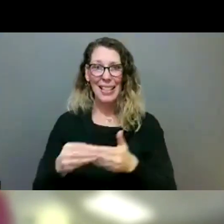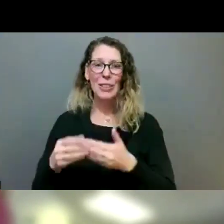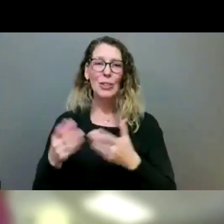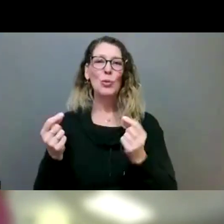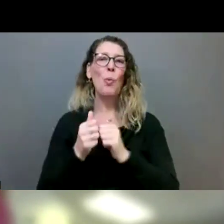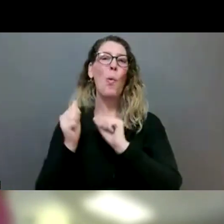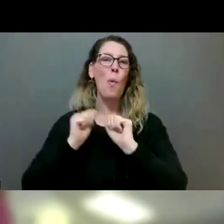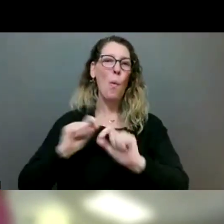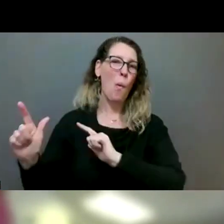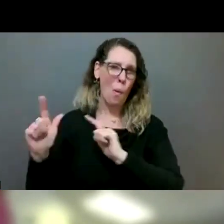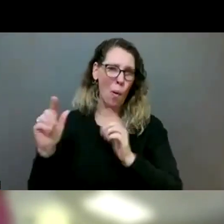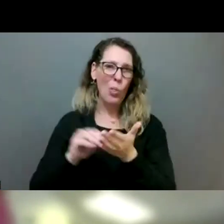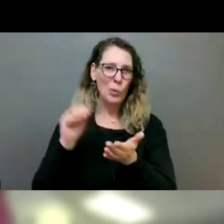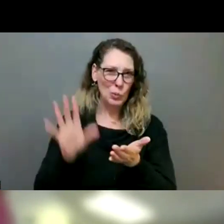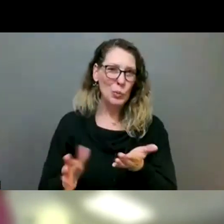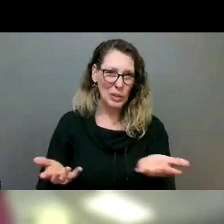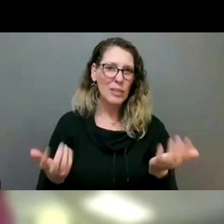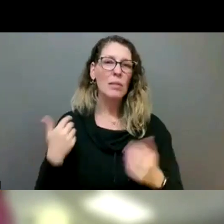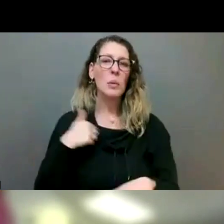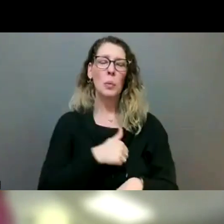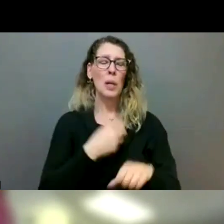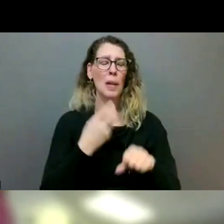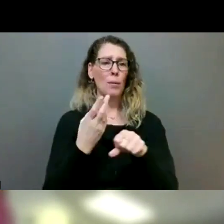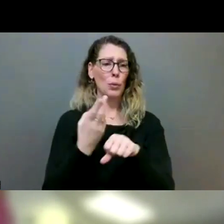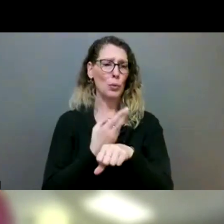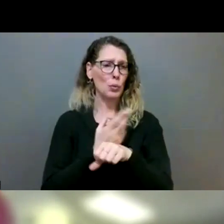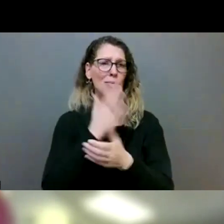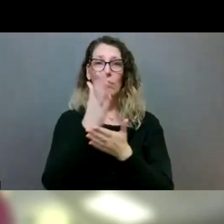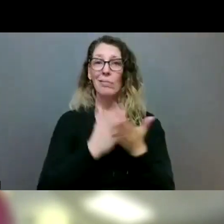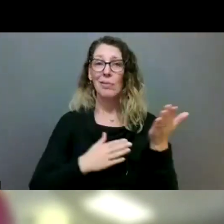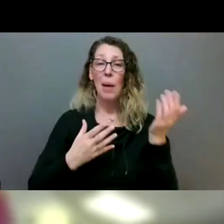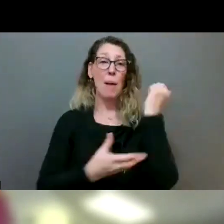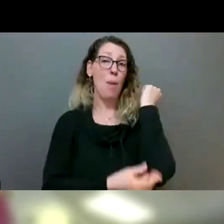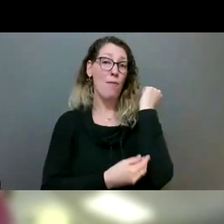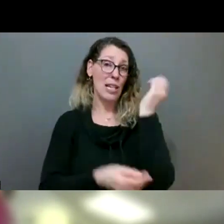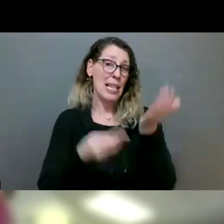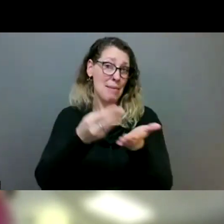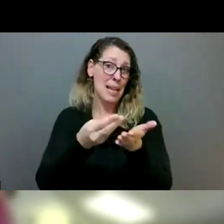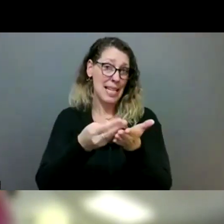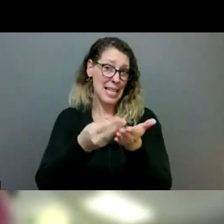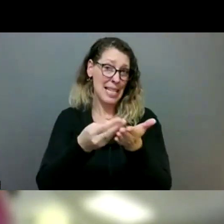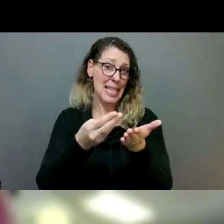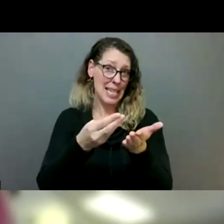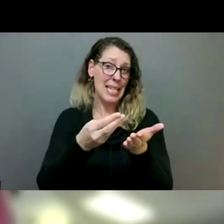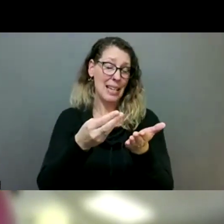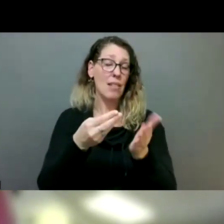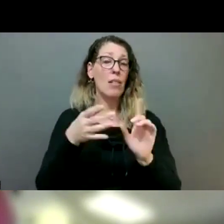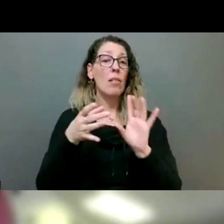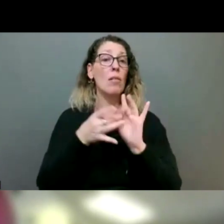students. We've used some of our poverty money around student safety to create a